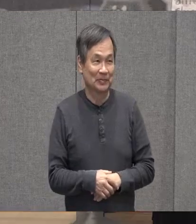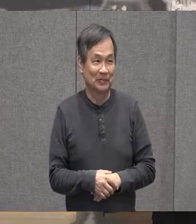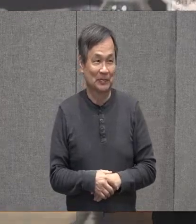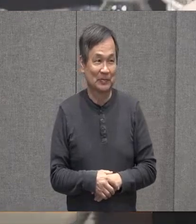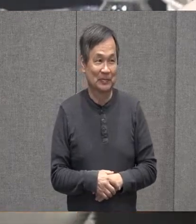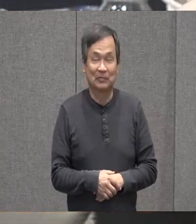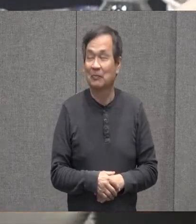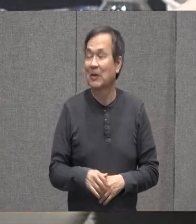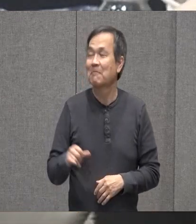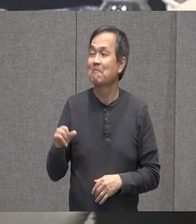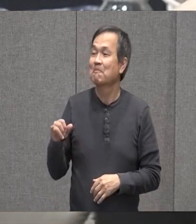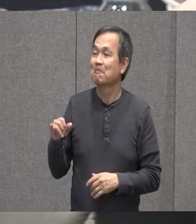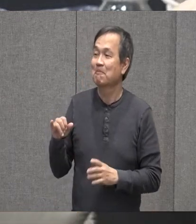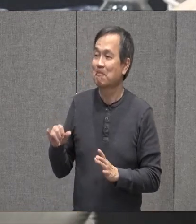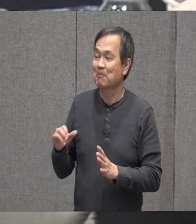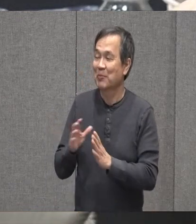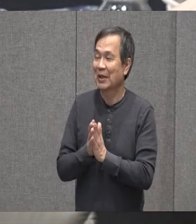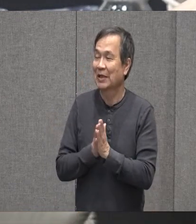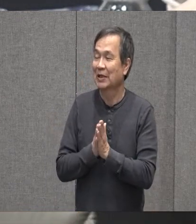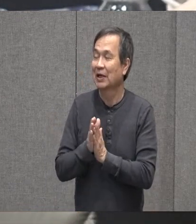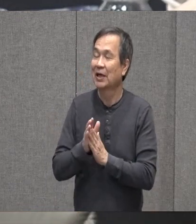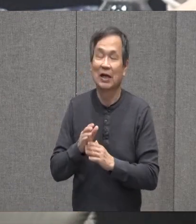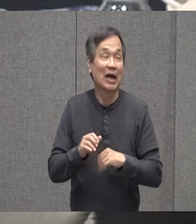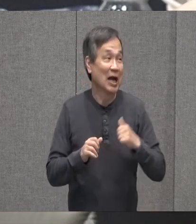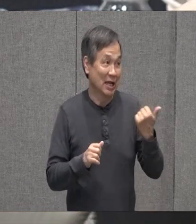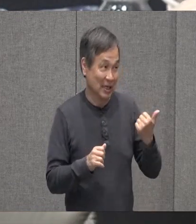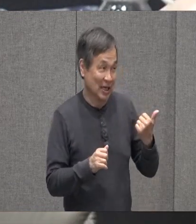[Karnas] Okay, so another measurement word, right?